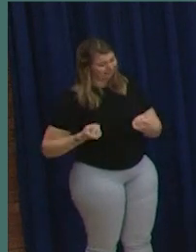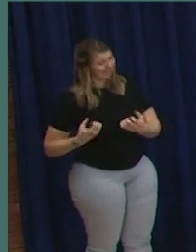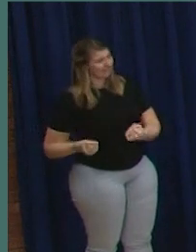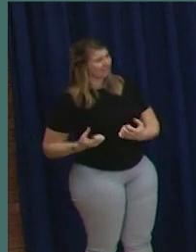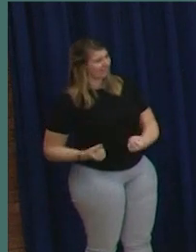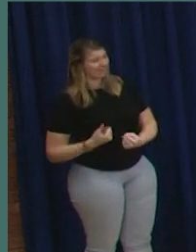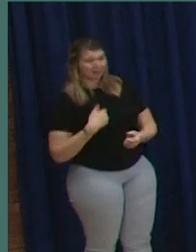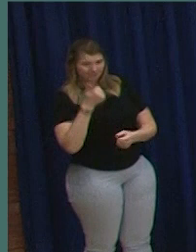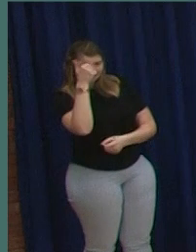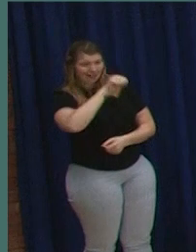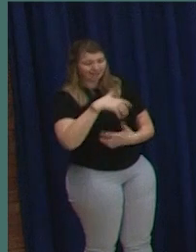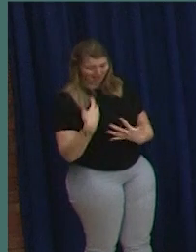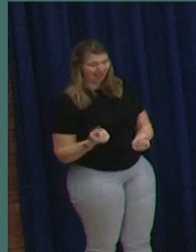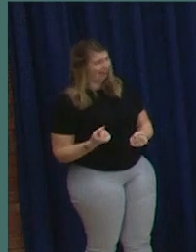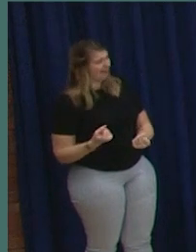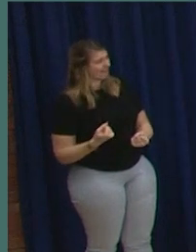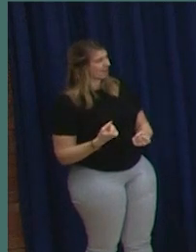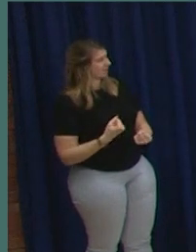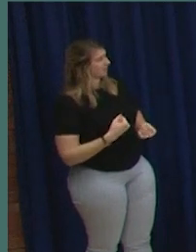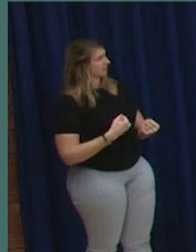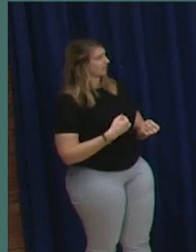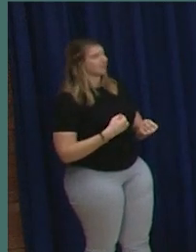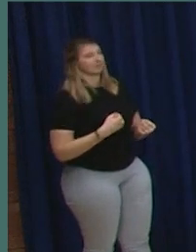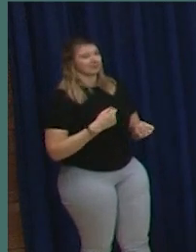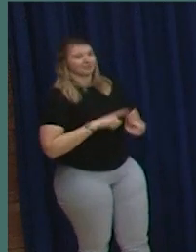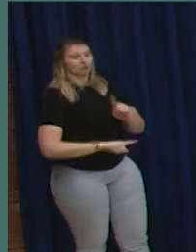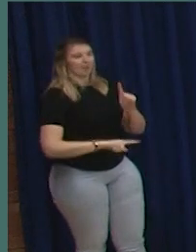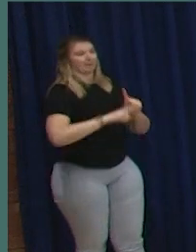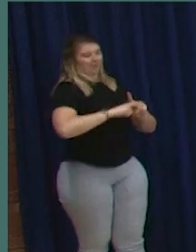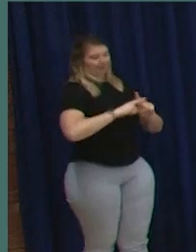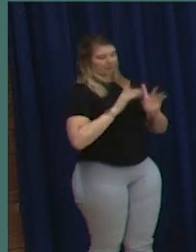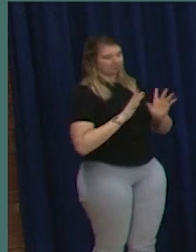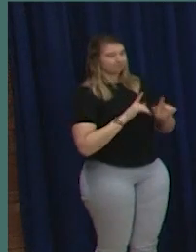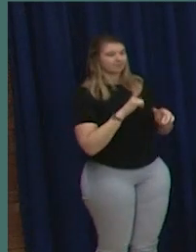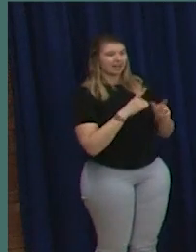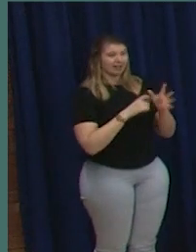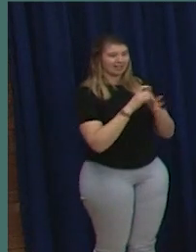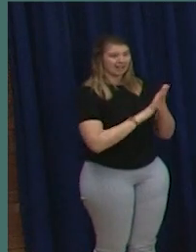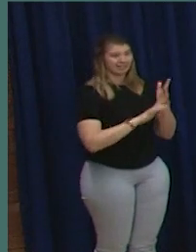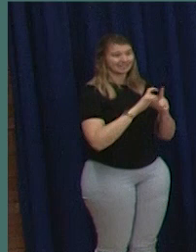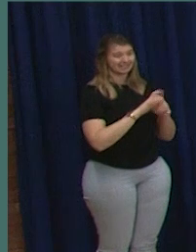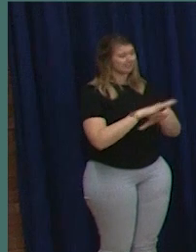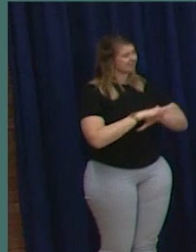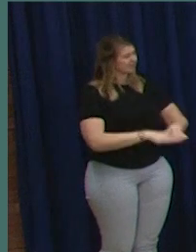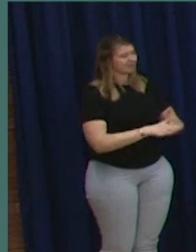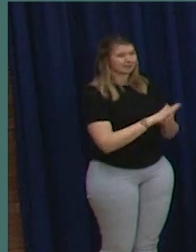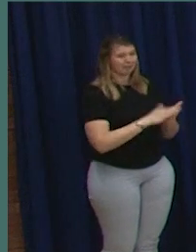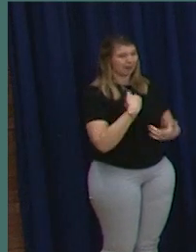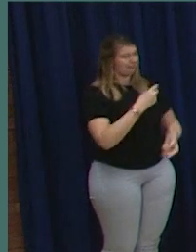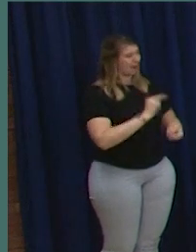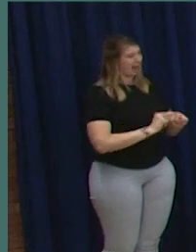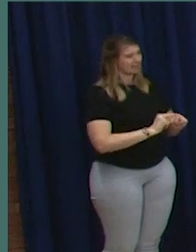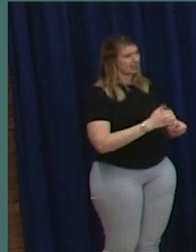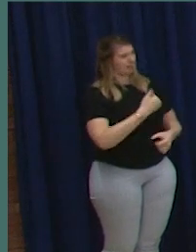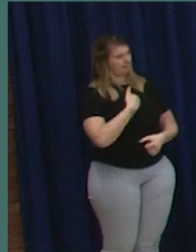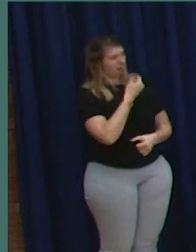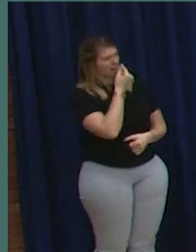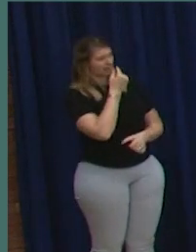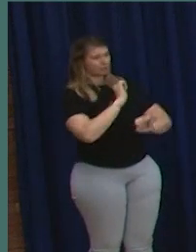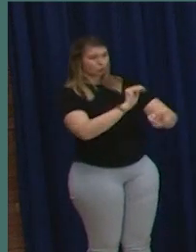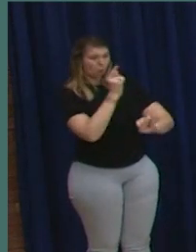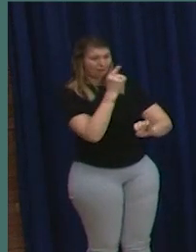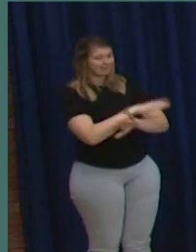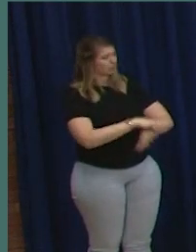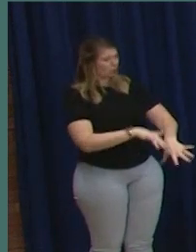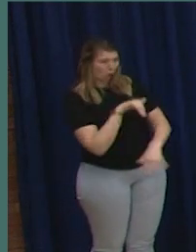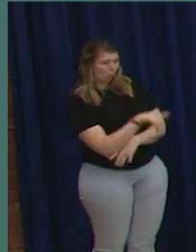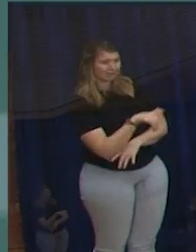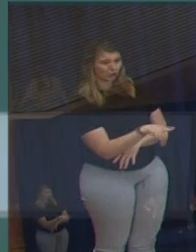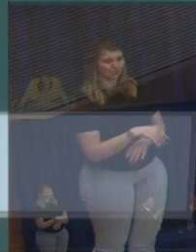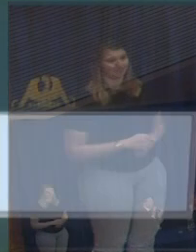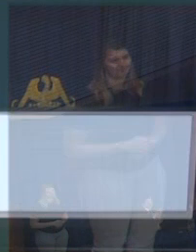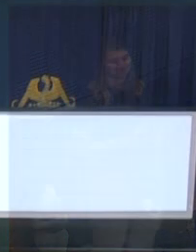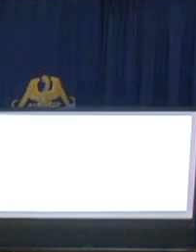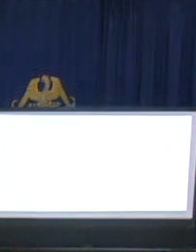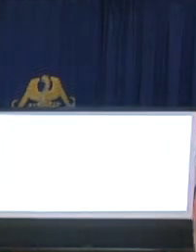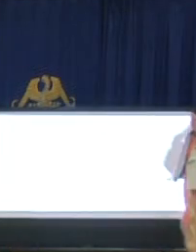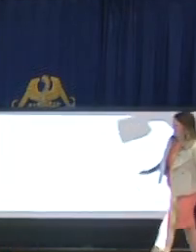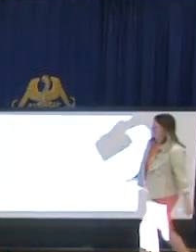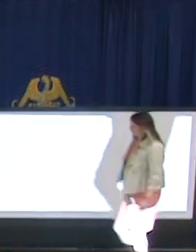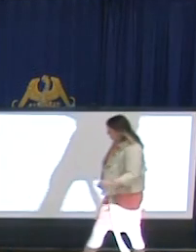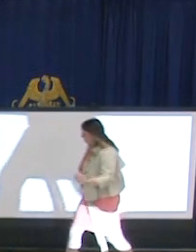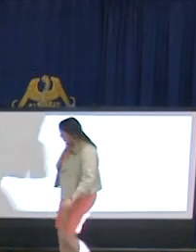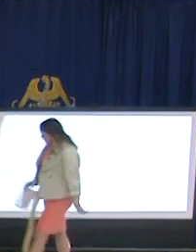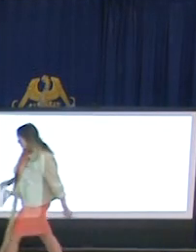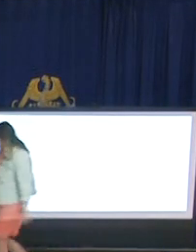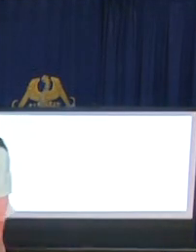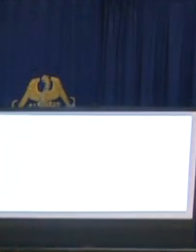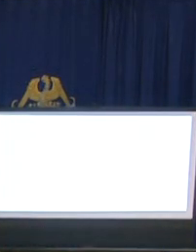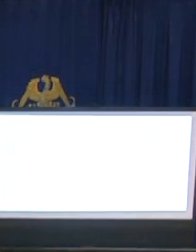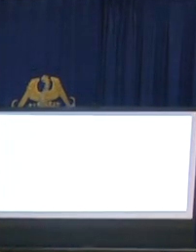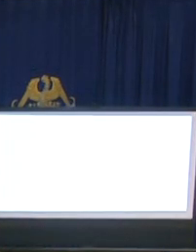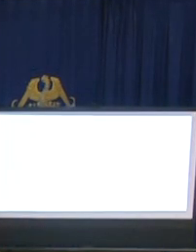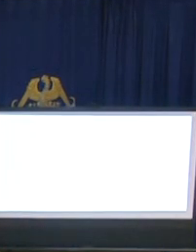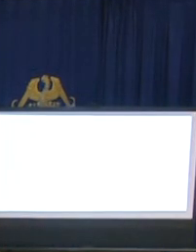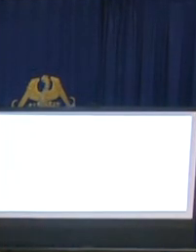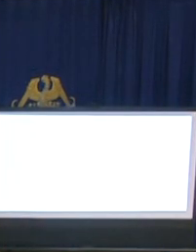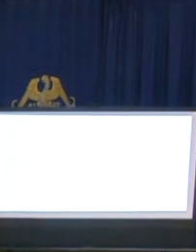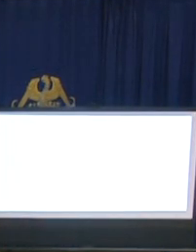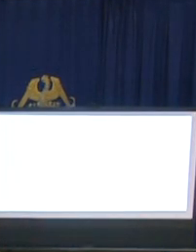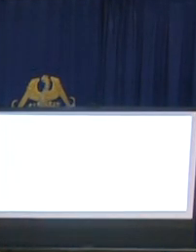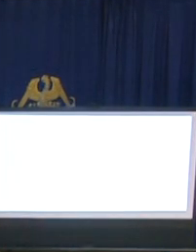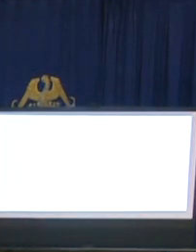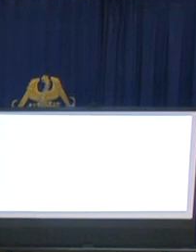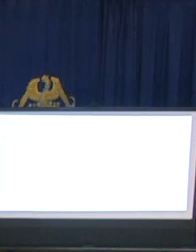my intelligence positivity. So ADHD doesn't mean less, and my ability and yours is not in question.